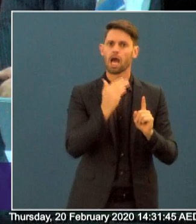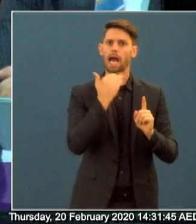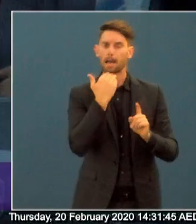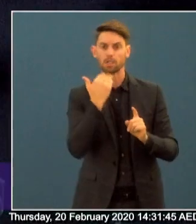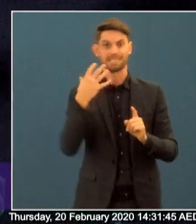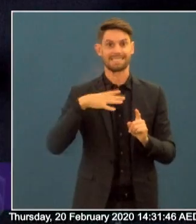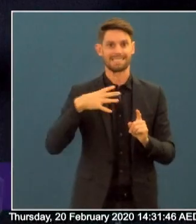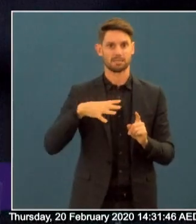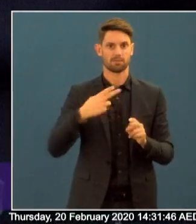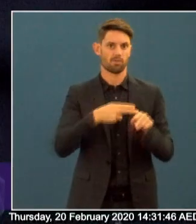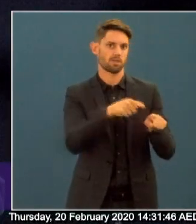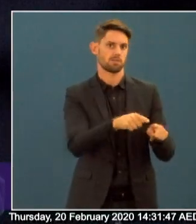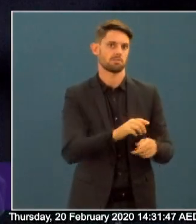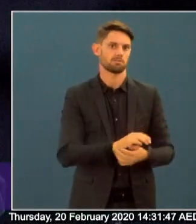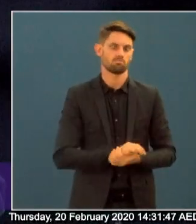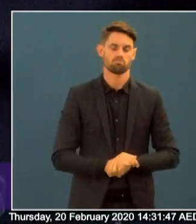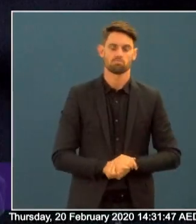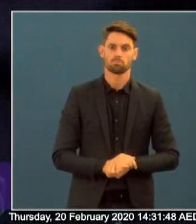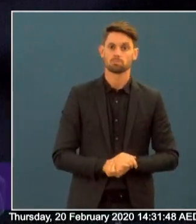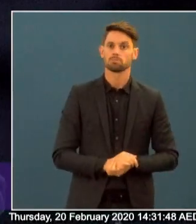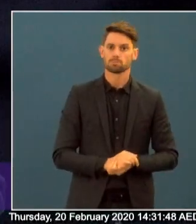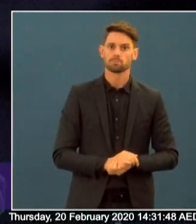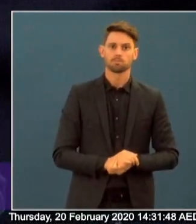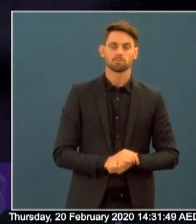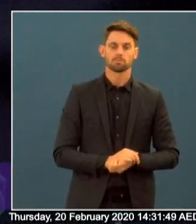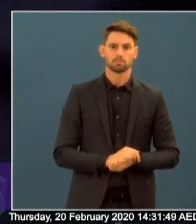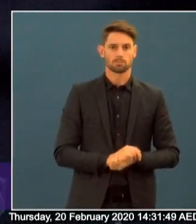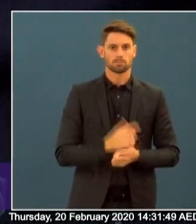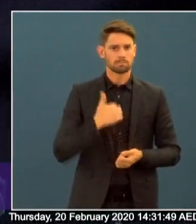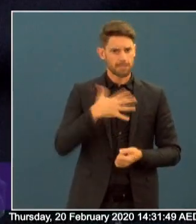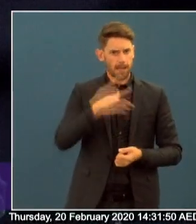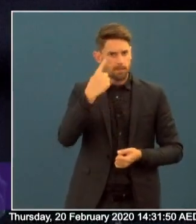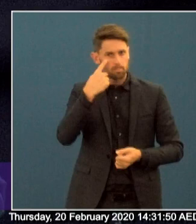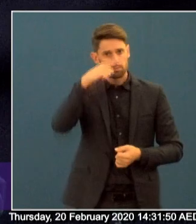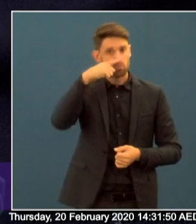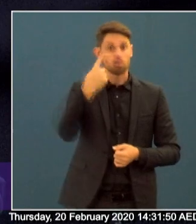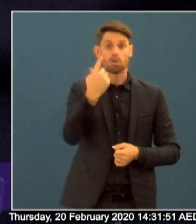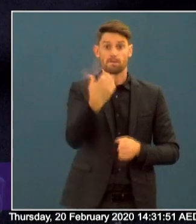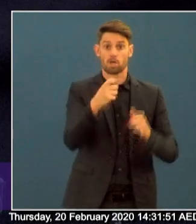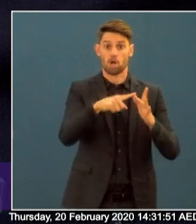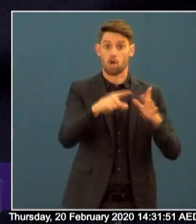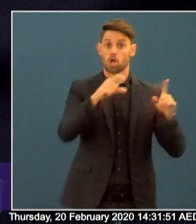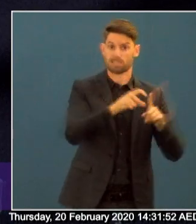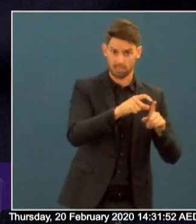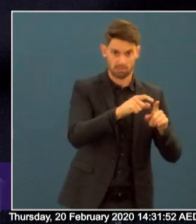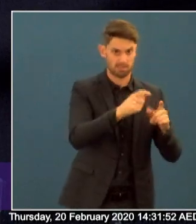When we looked at representation of people with intellectual disability in the New South Wales Health system,